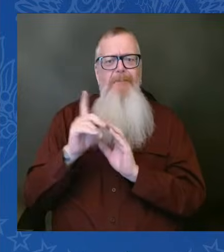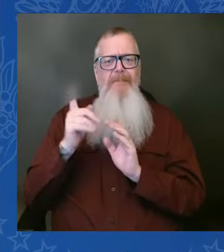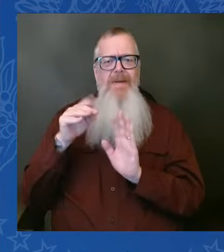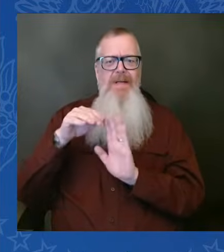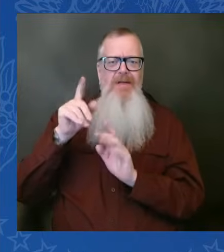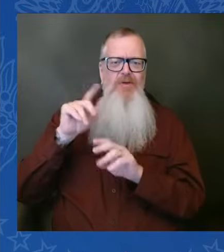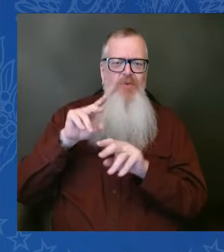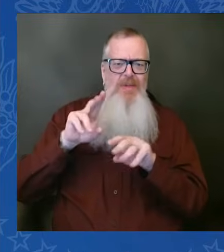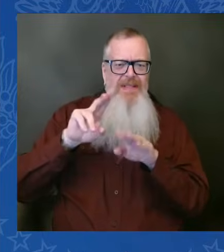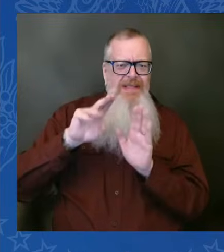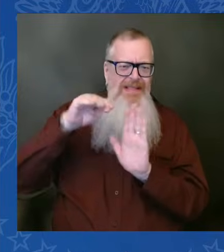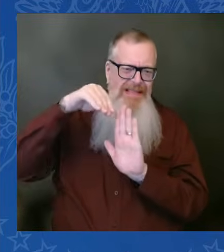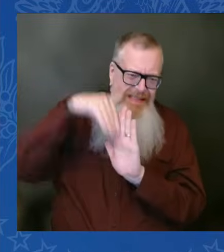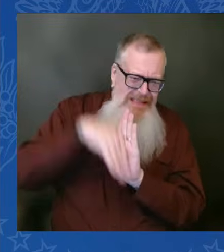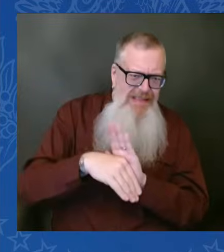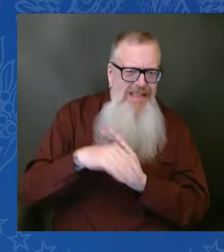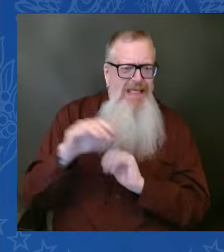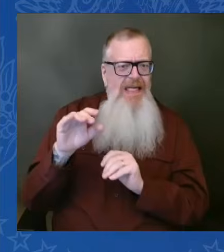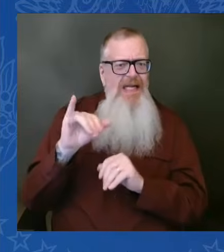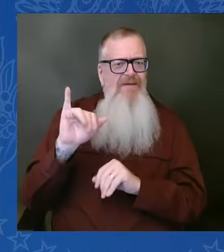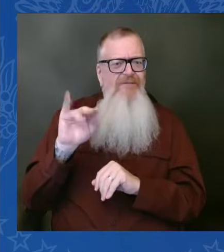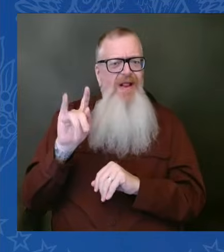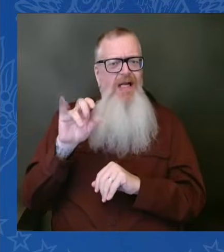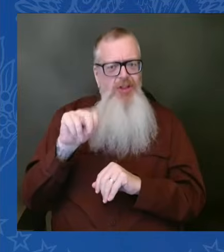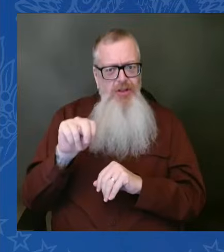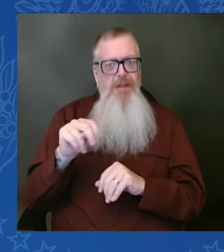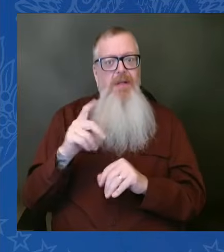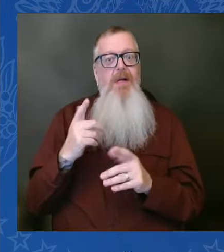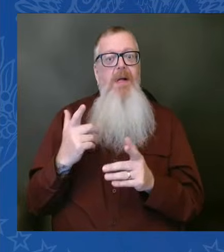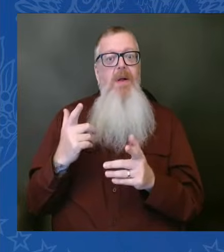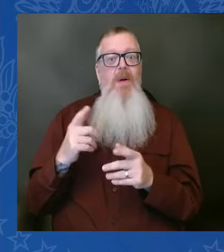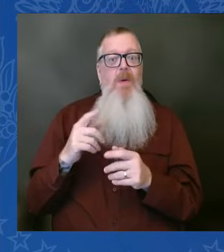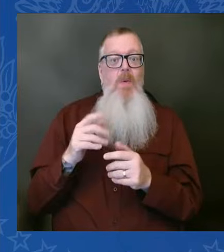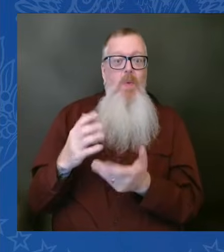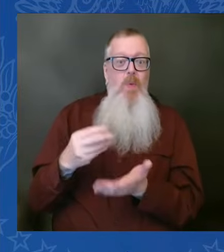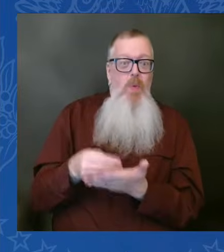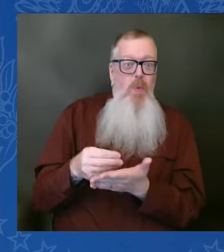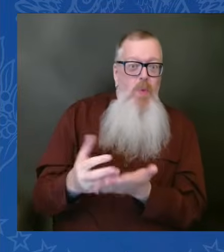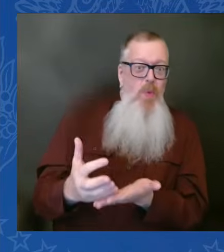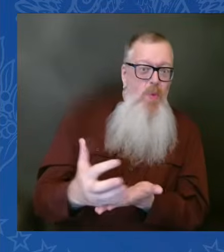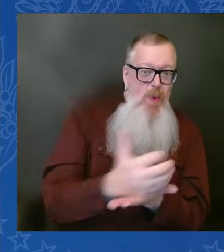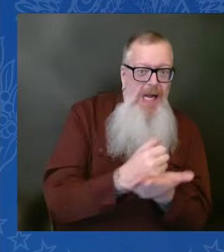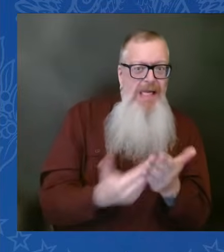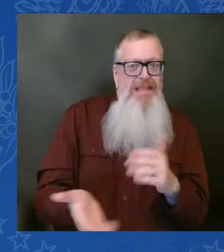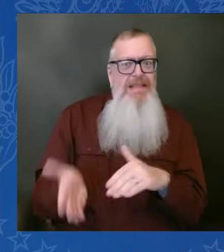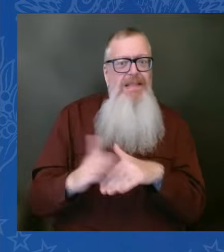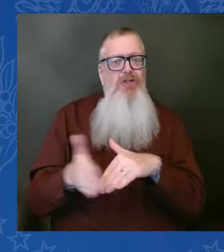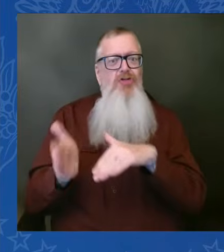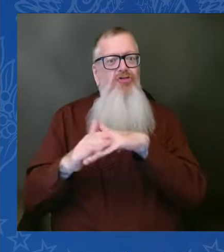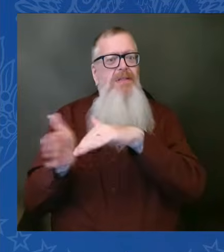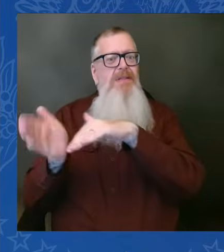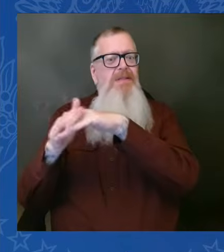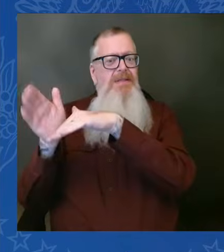But still, too many working- and middle-class families struggle with high prices for housing and groceries and the daily needs of life.